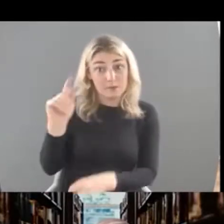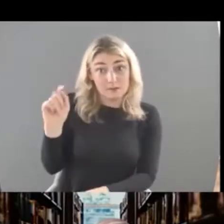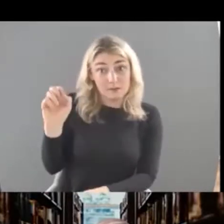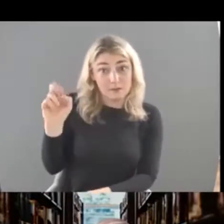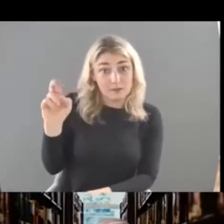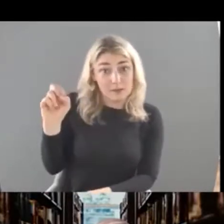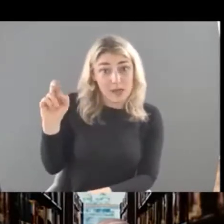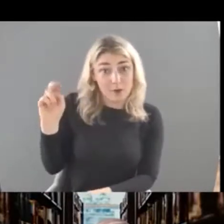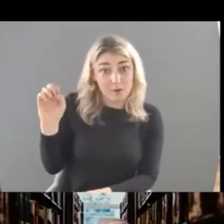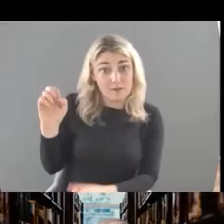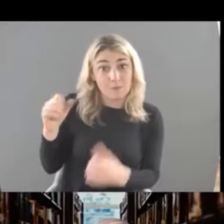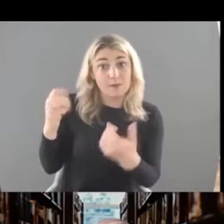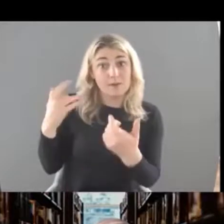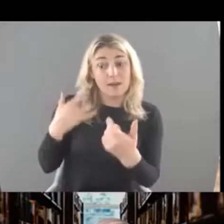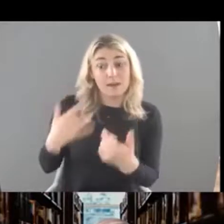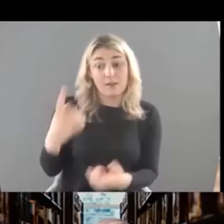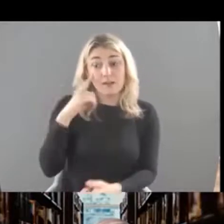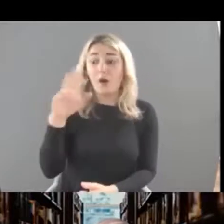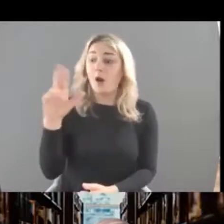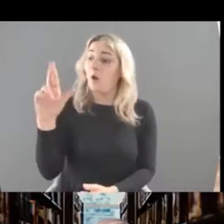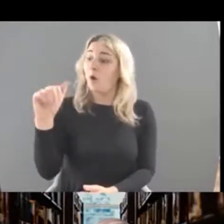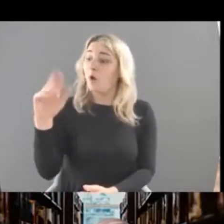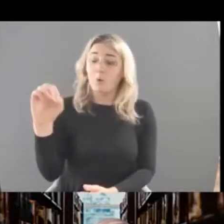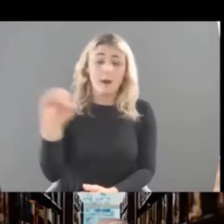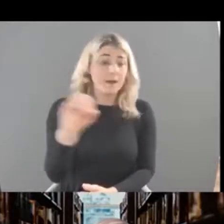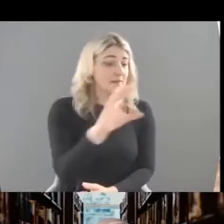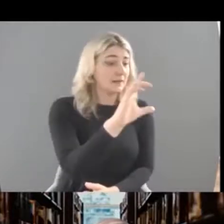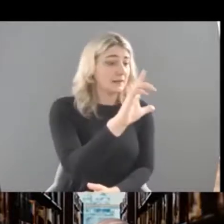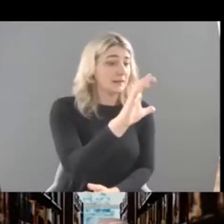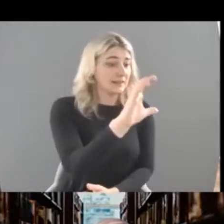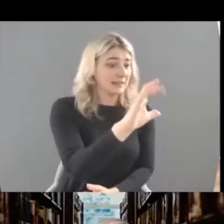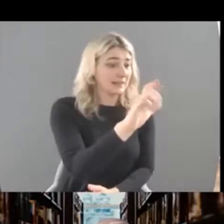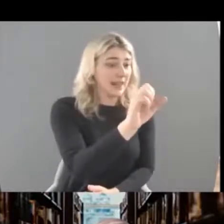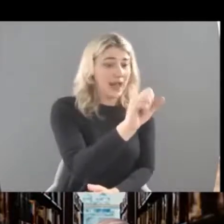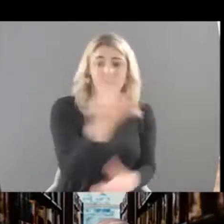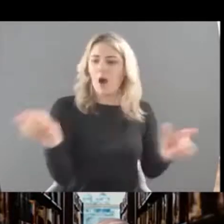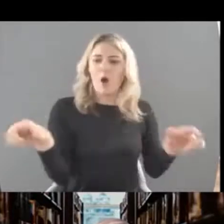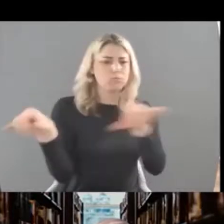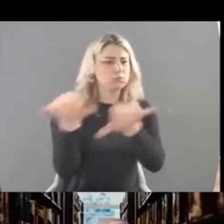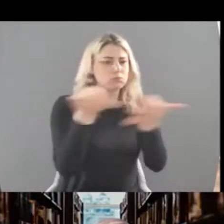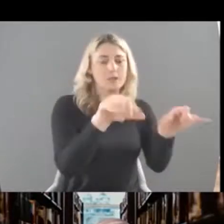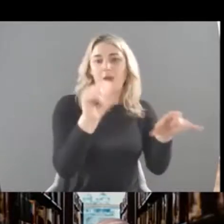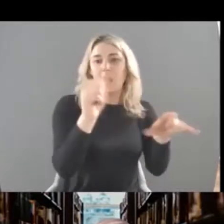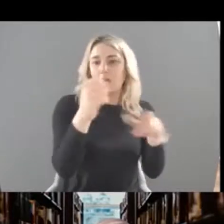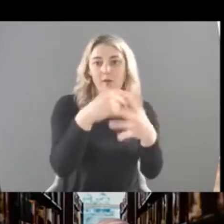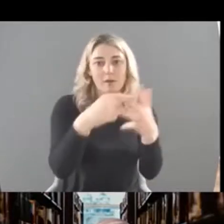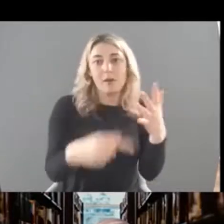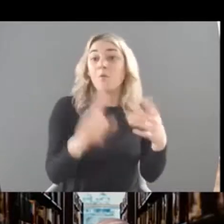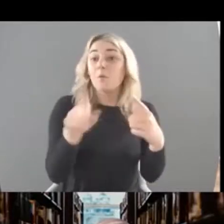race and class and other aspects. When we do this, there is a fragmentation that will inevitably